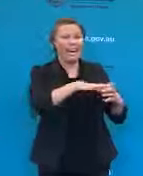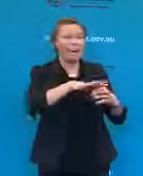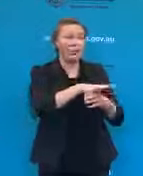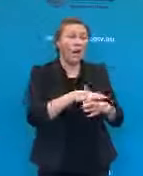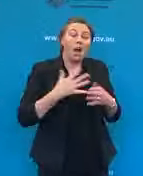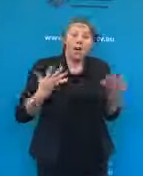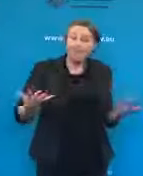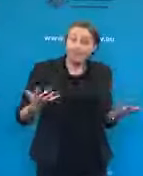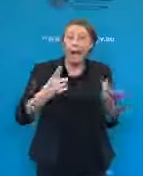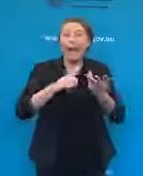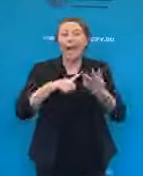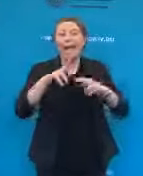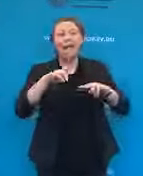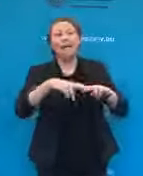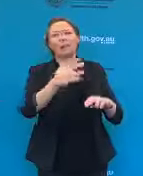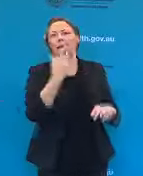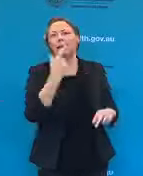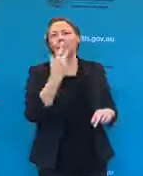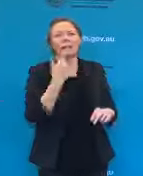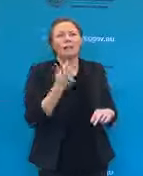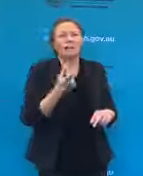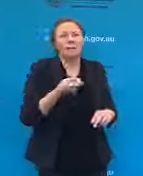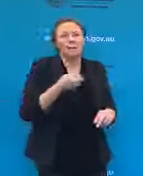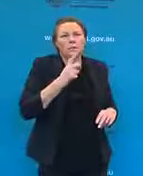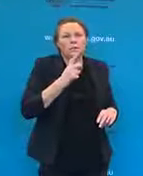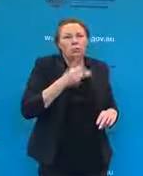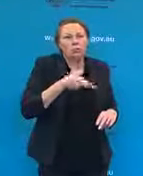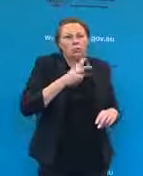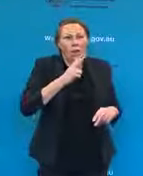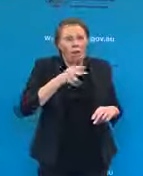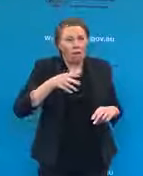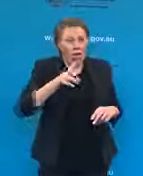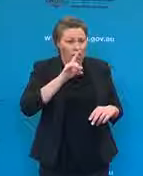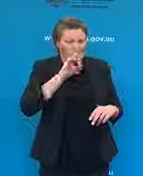If you had say, a couple of hundred cases in a small geographical area,